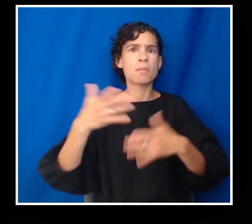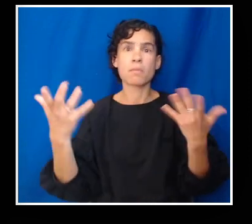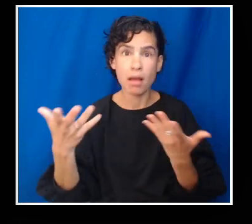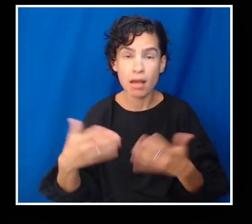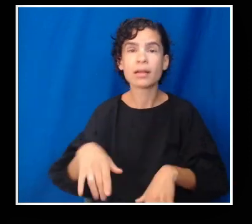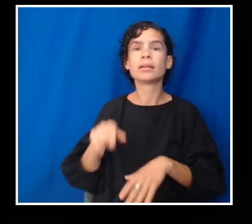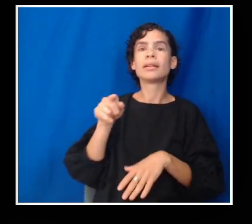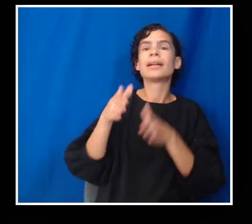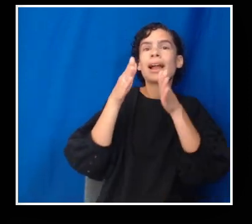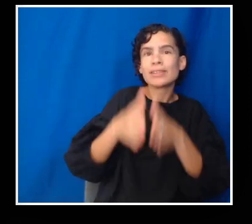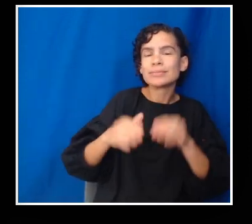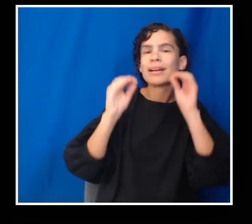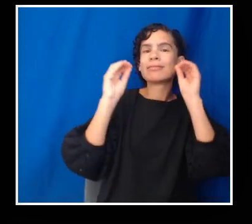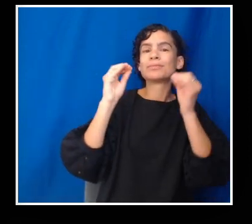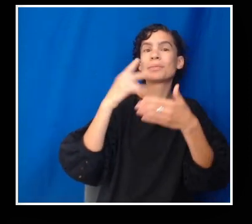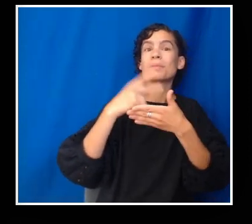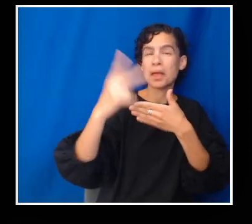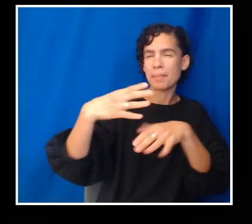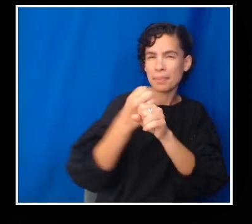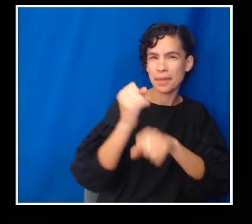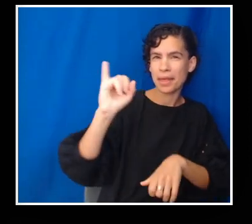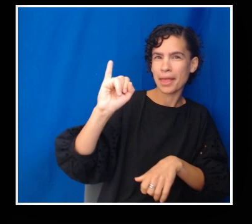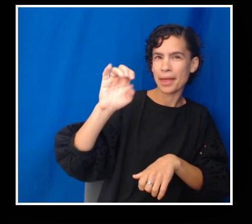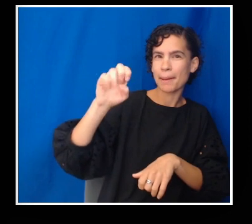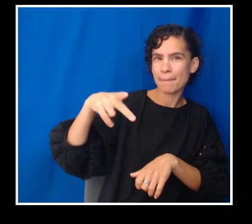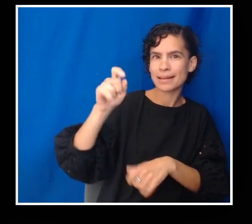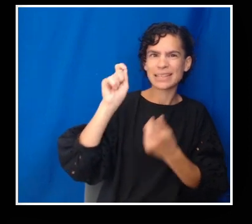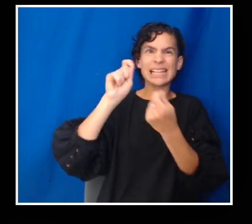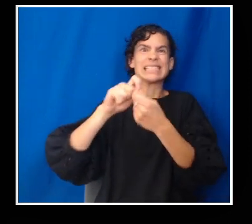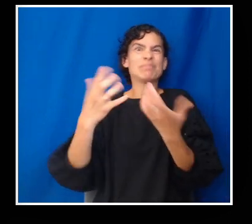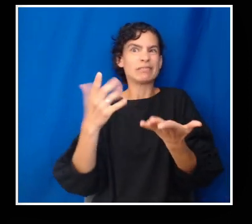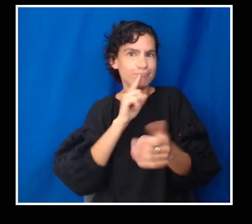an IEP, or “Individualized Education Program” is exactly what it sounds like.